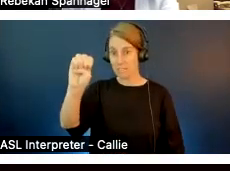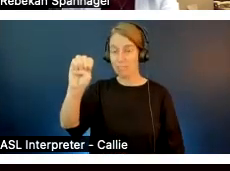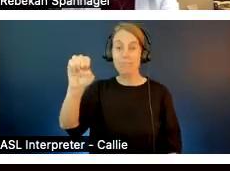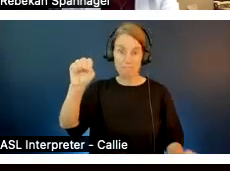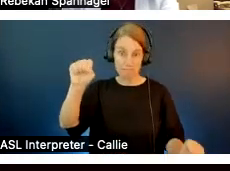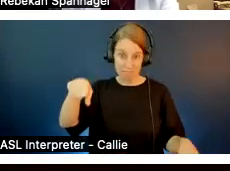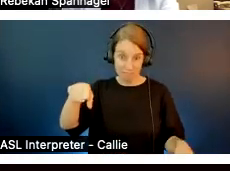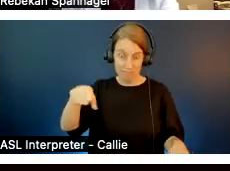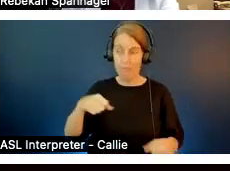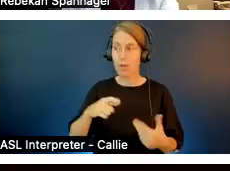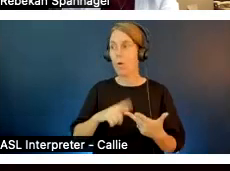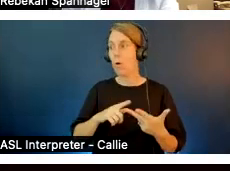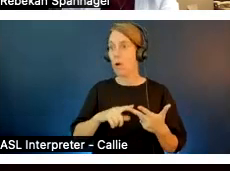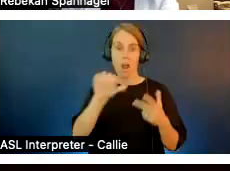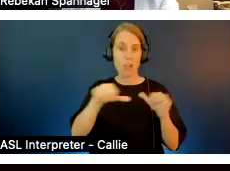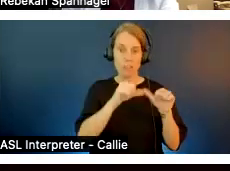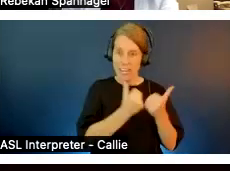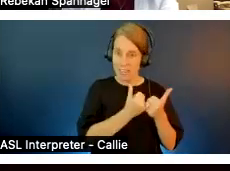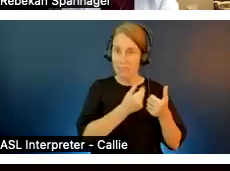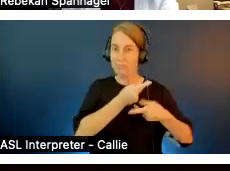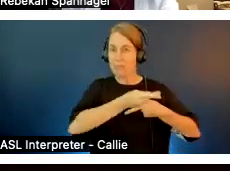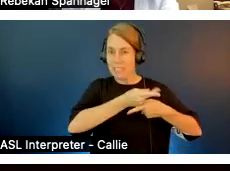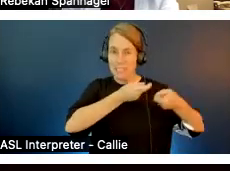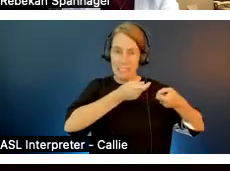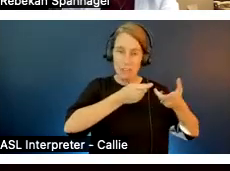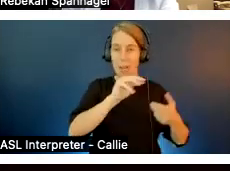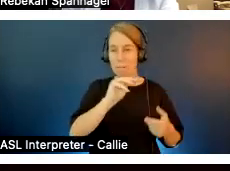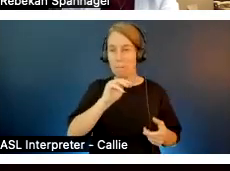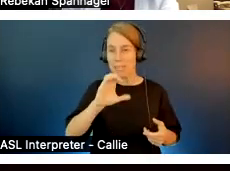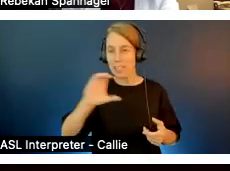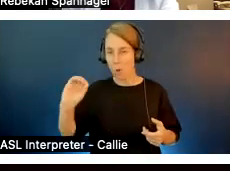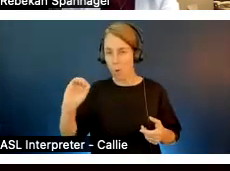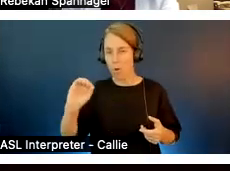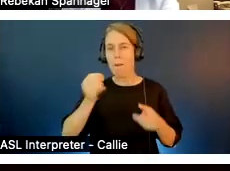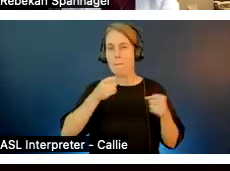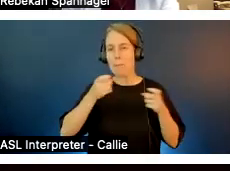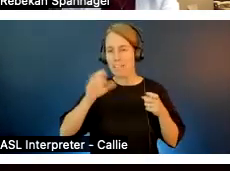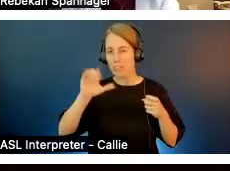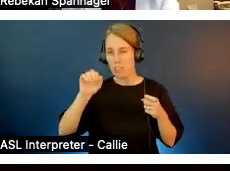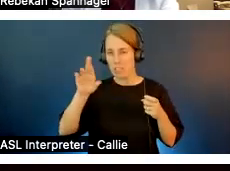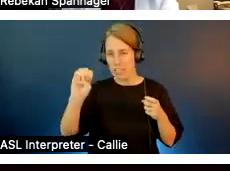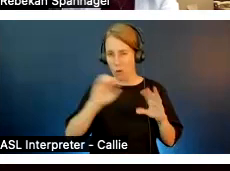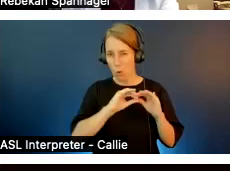process first agreements process through the mco first and then go up to medicaid um but you can